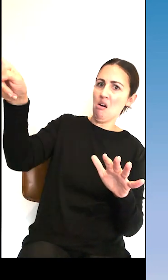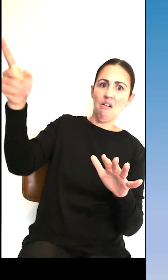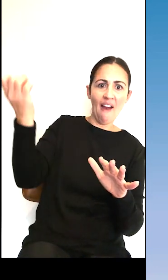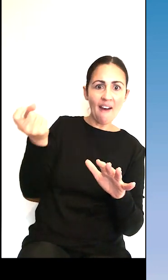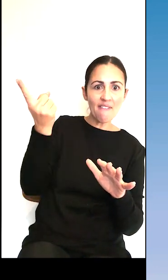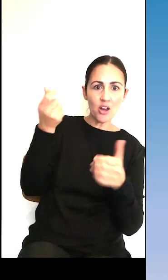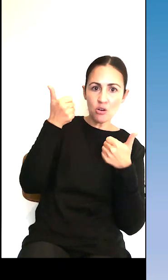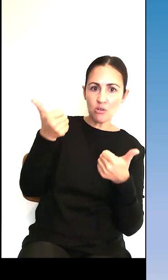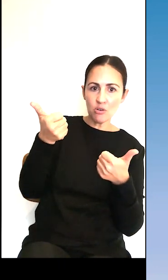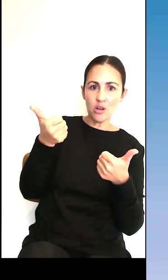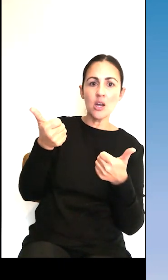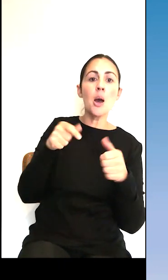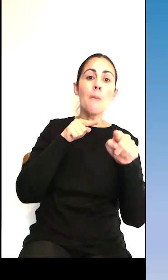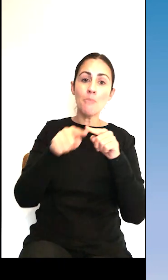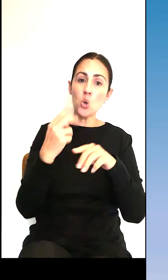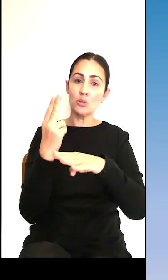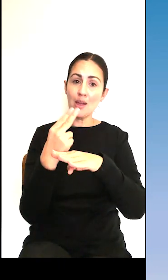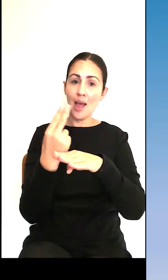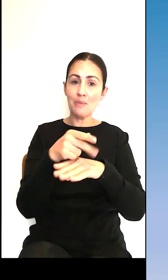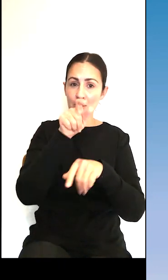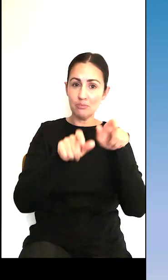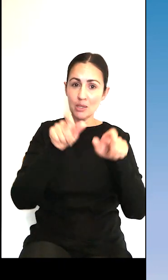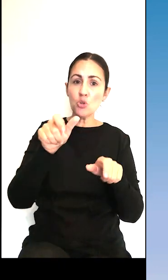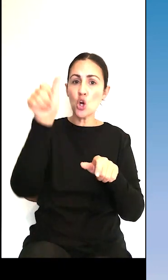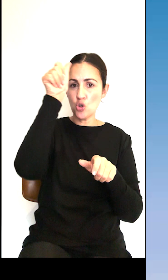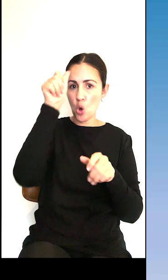where would they look to find that information? Put it somewhere clear.